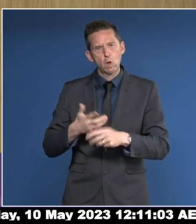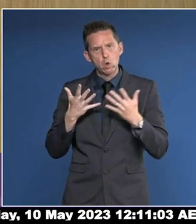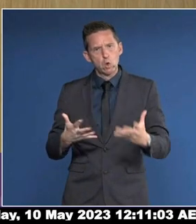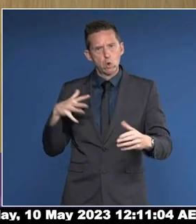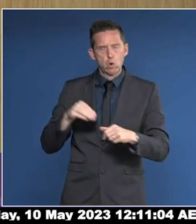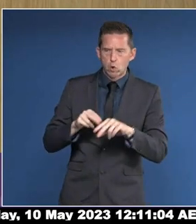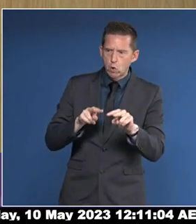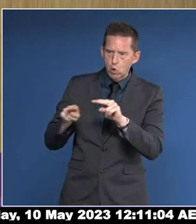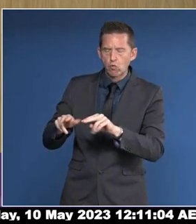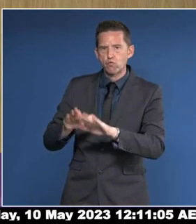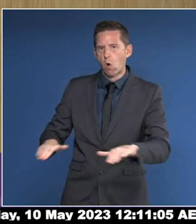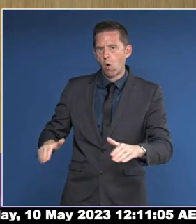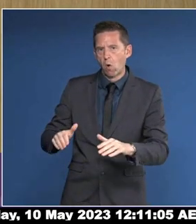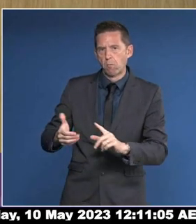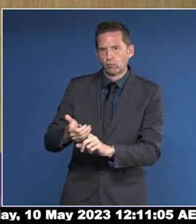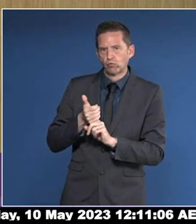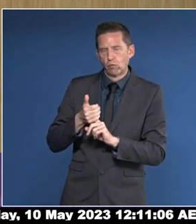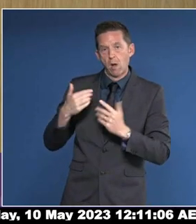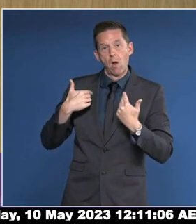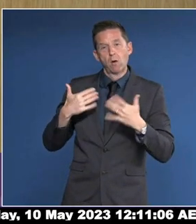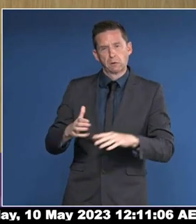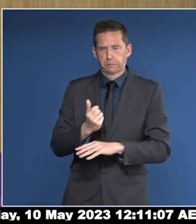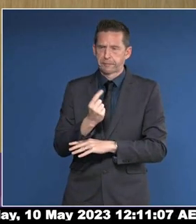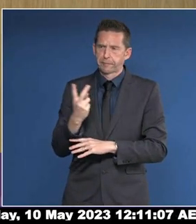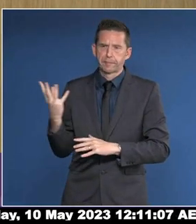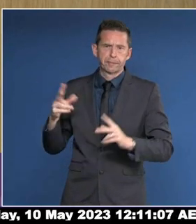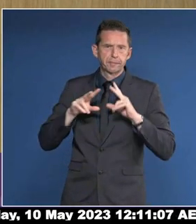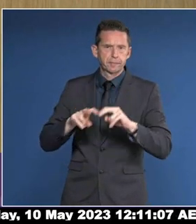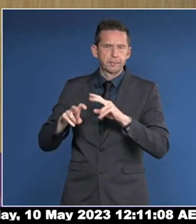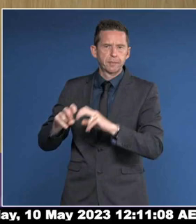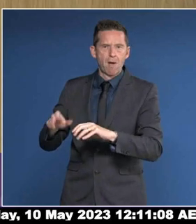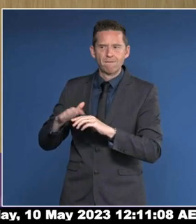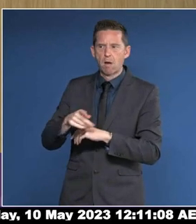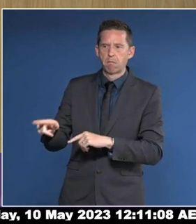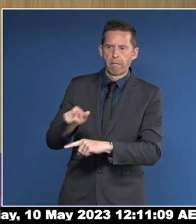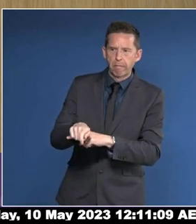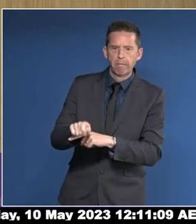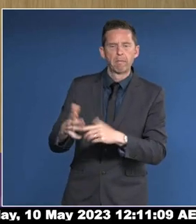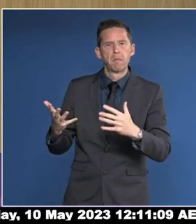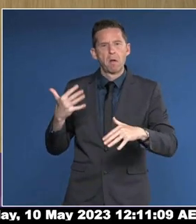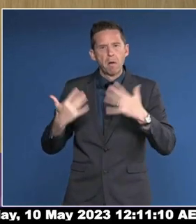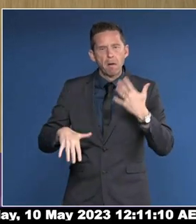conducted multiple investigations of neglect, harm and offences against children.